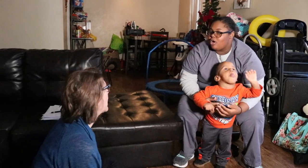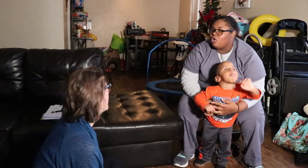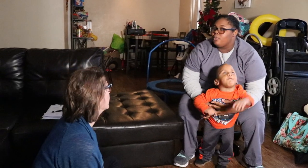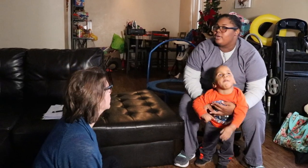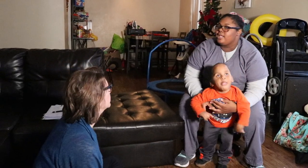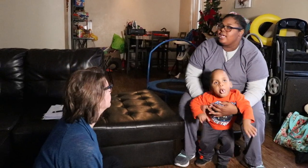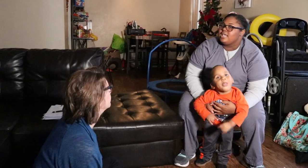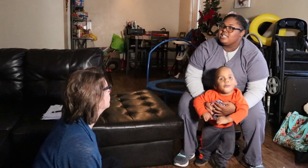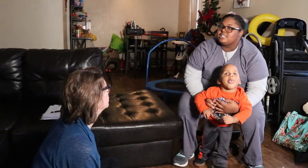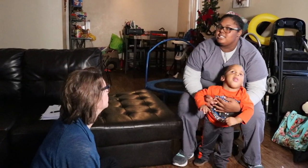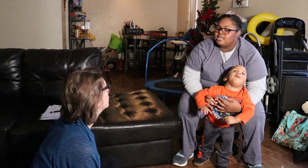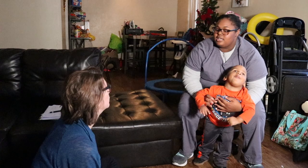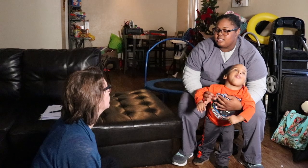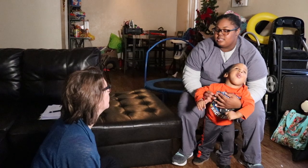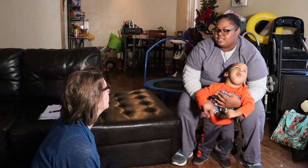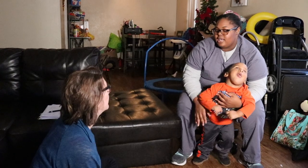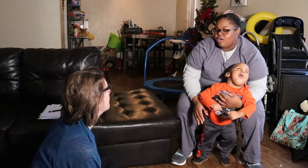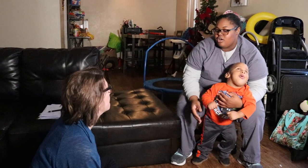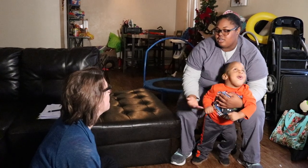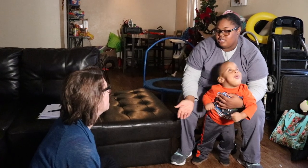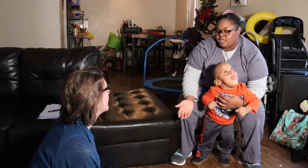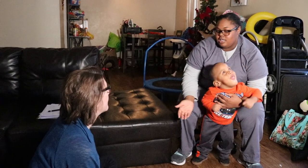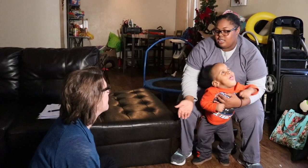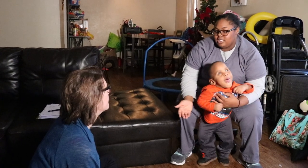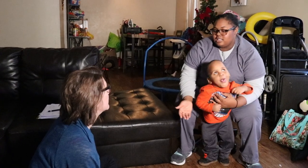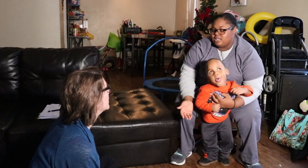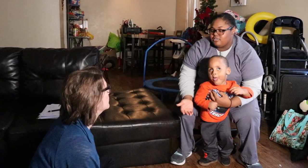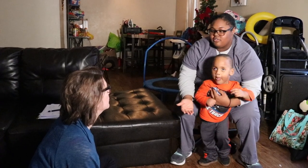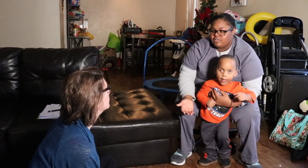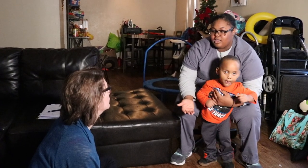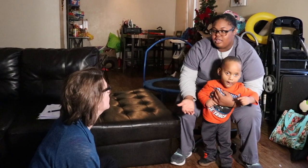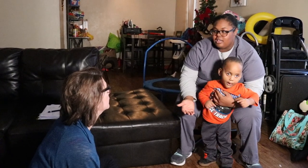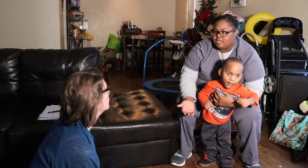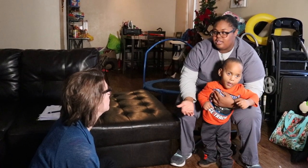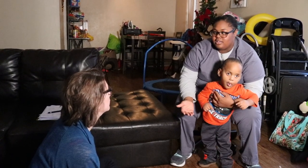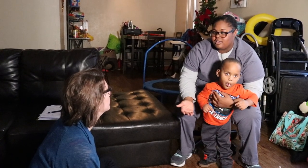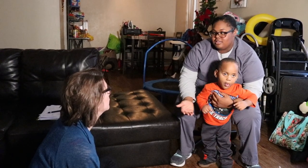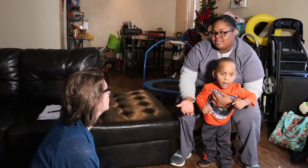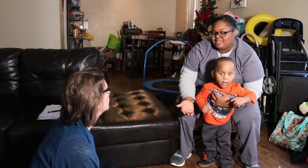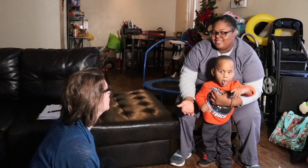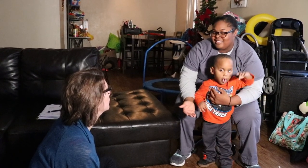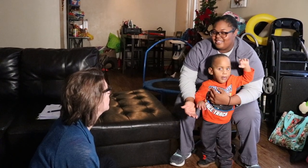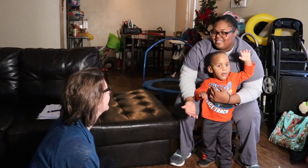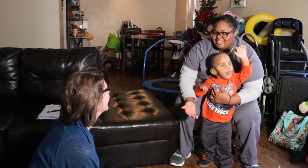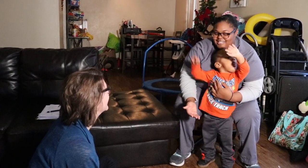Yeah, or when he's done say "all done" instead of like....